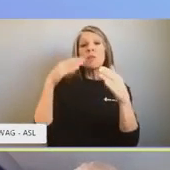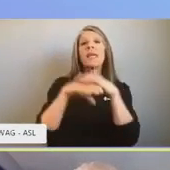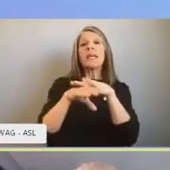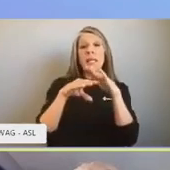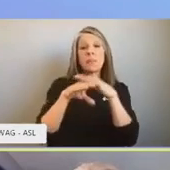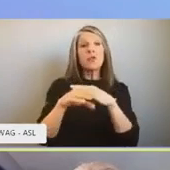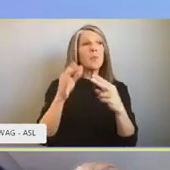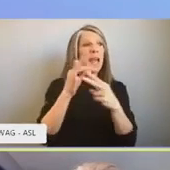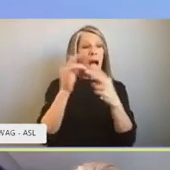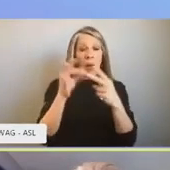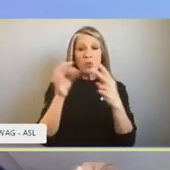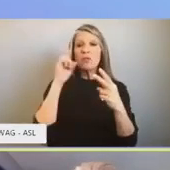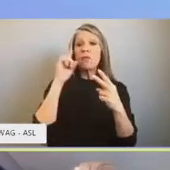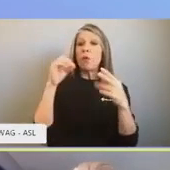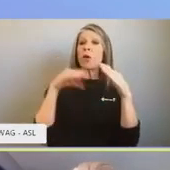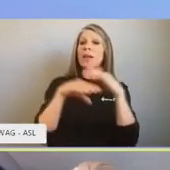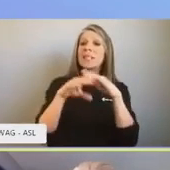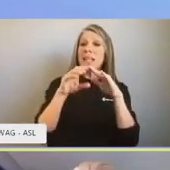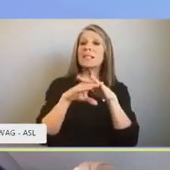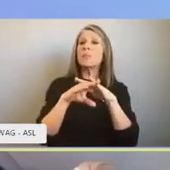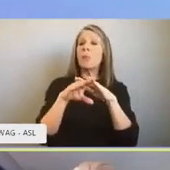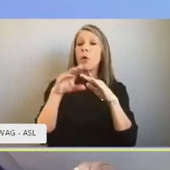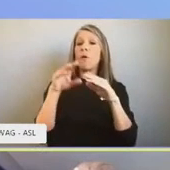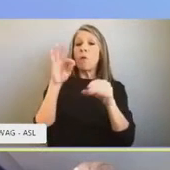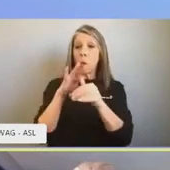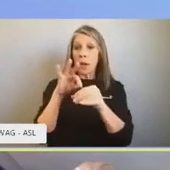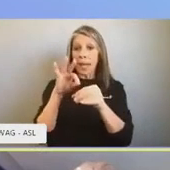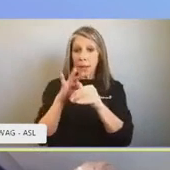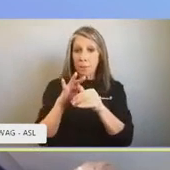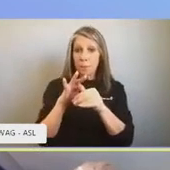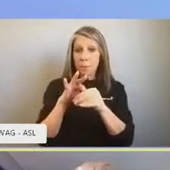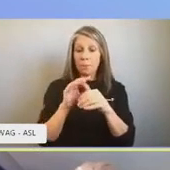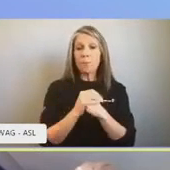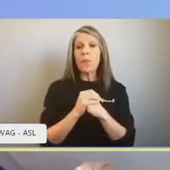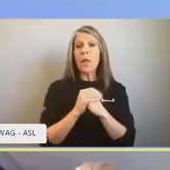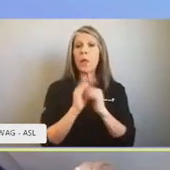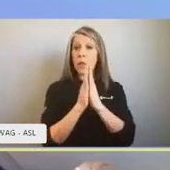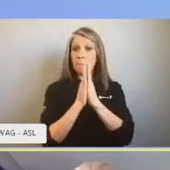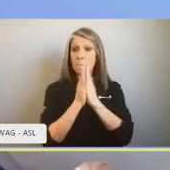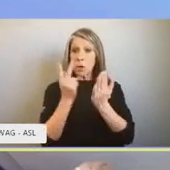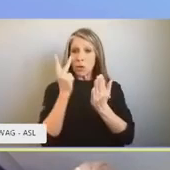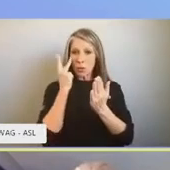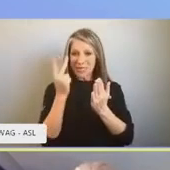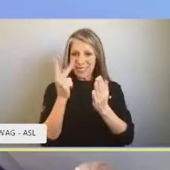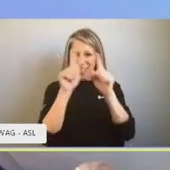to be accessible, information to be accessible, and to be for there options for there to be